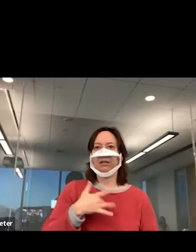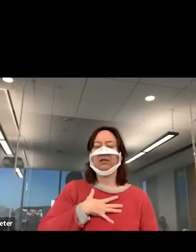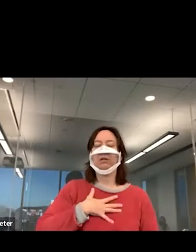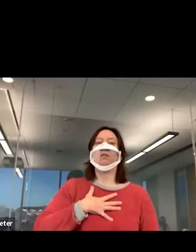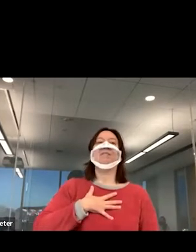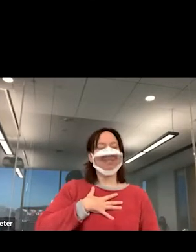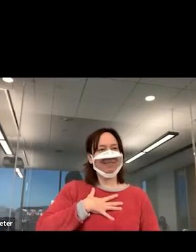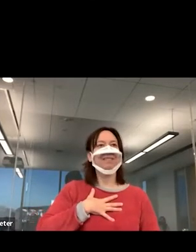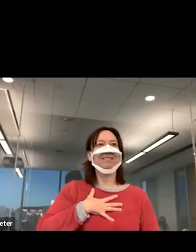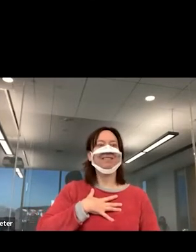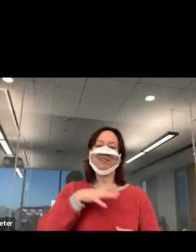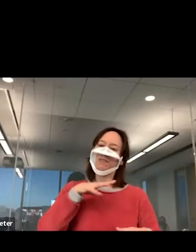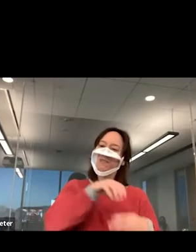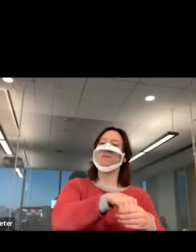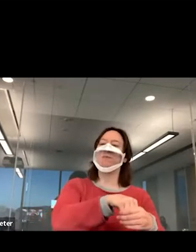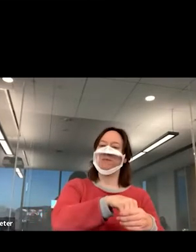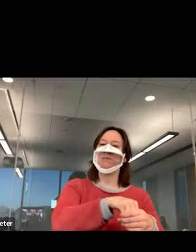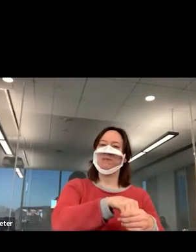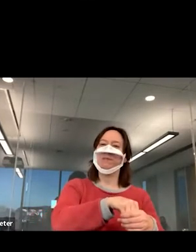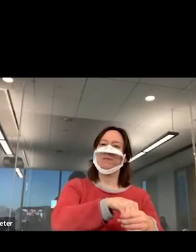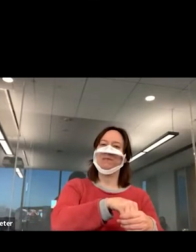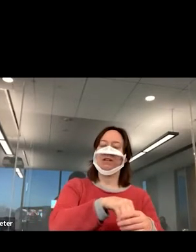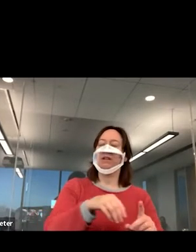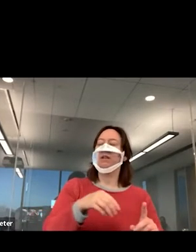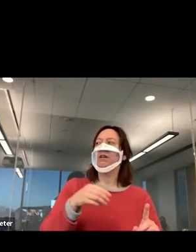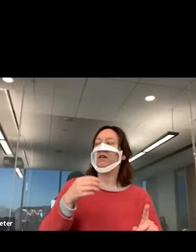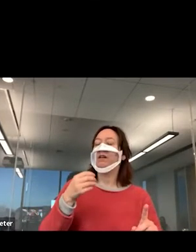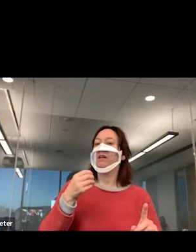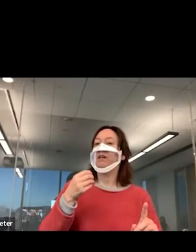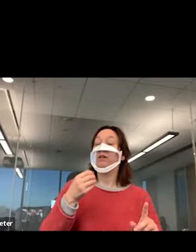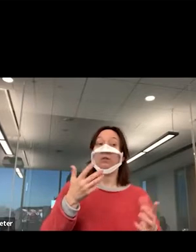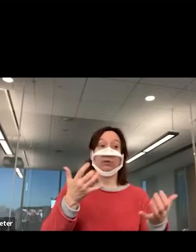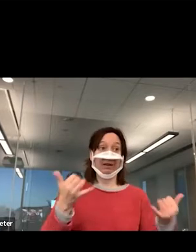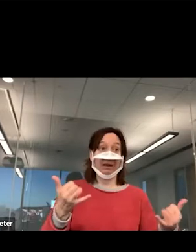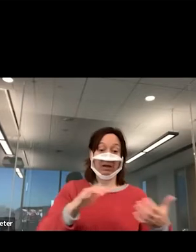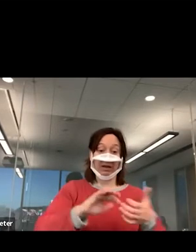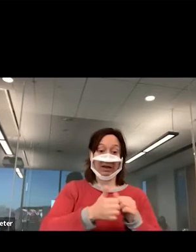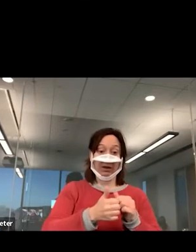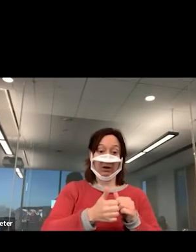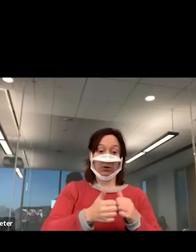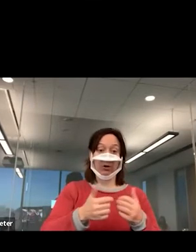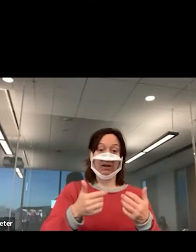to get accommodations and things you need in the workforce one of the things that